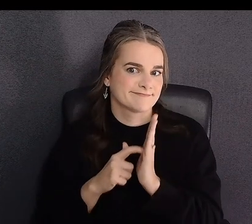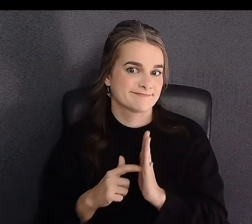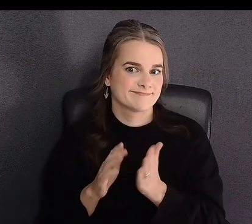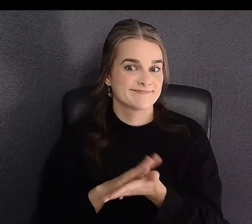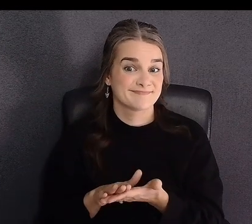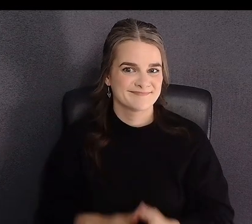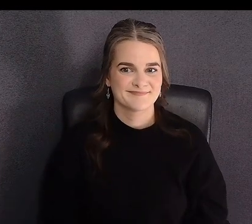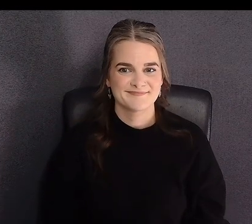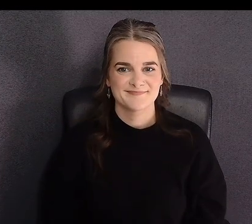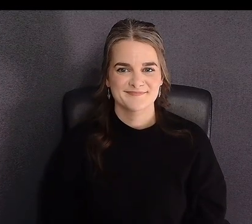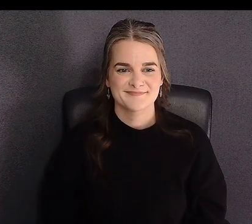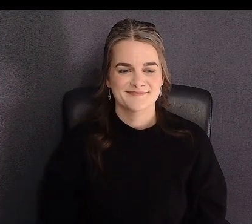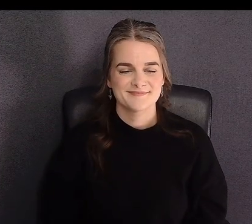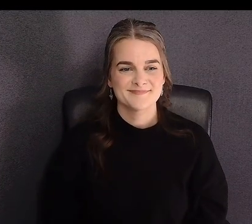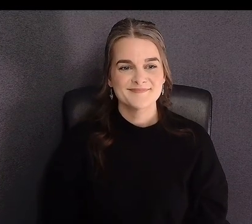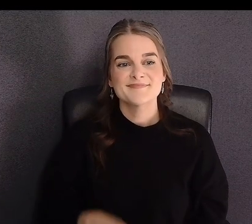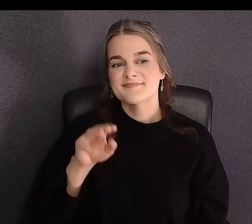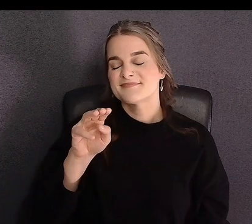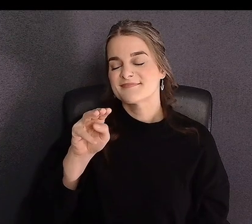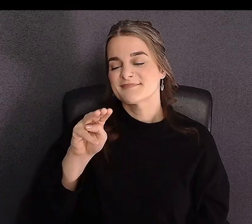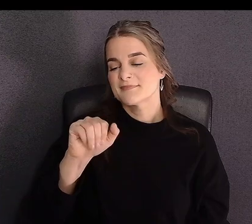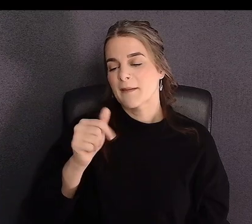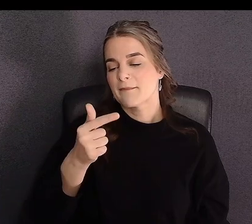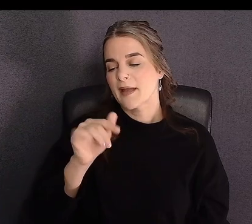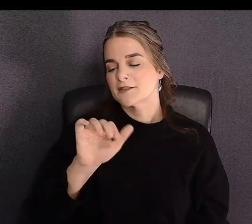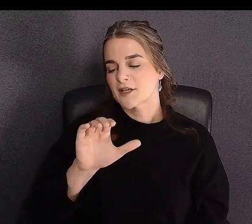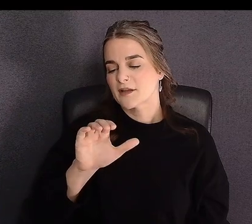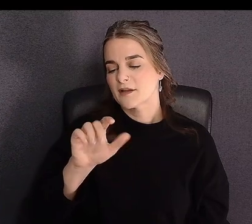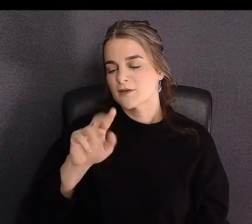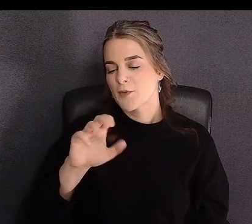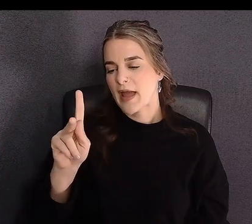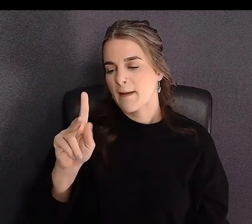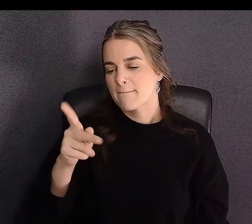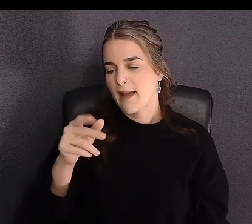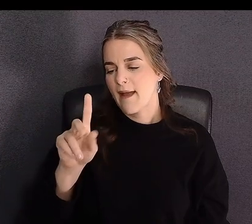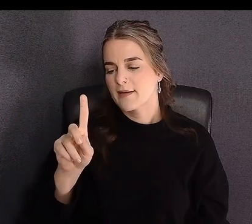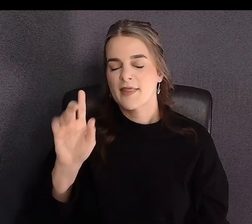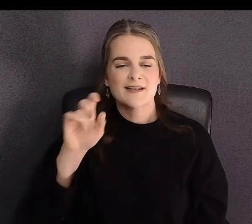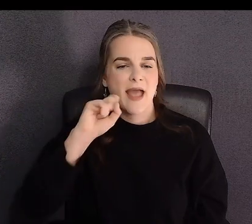The Magic Trackpad, that is an Apple product as well. It does not work with a cell phone.